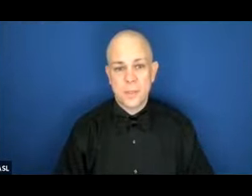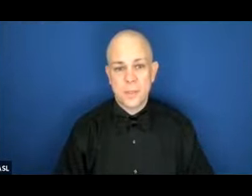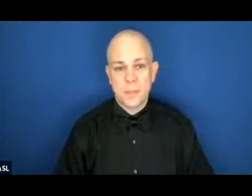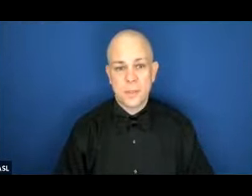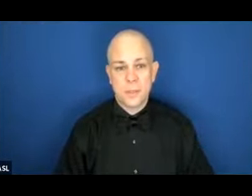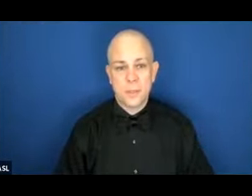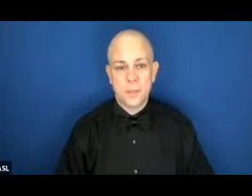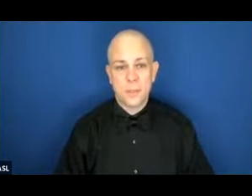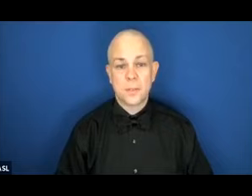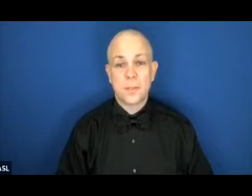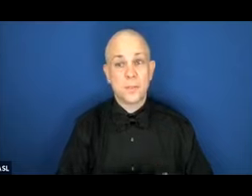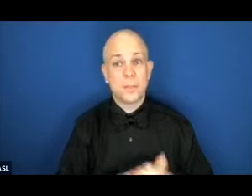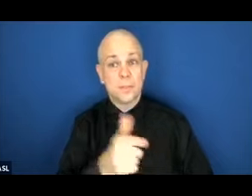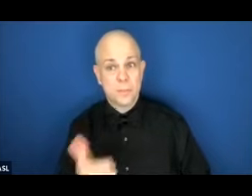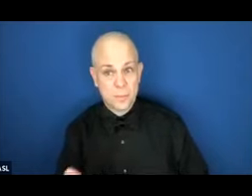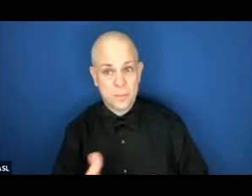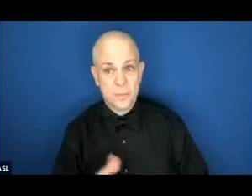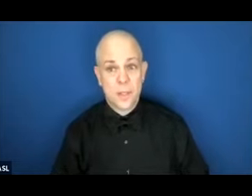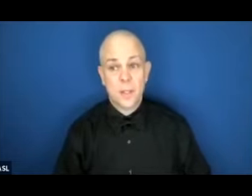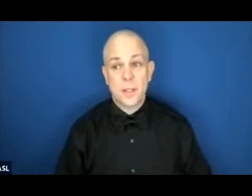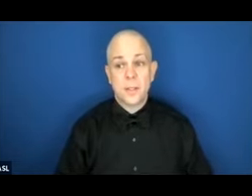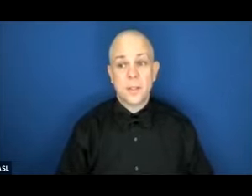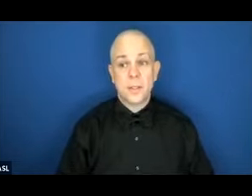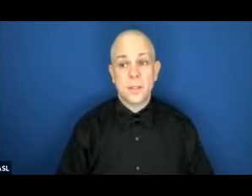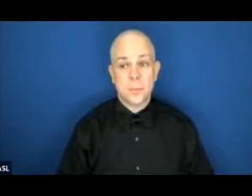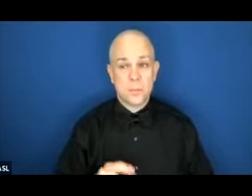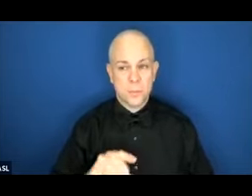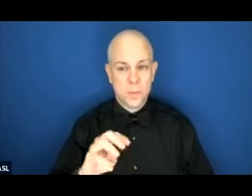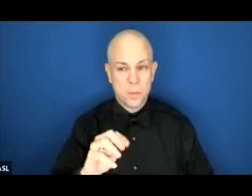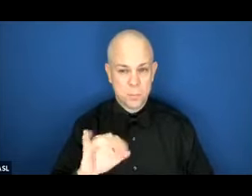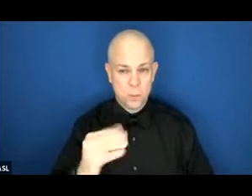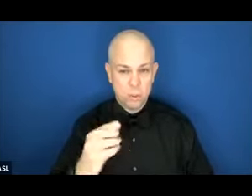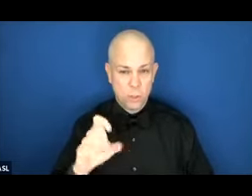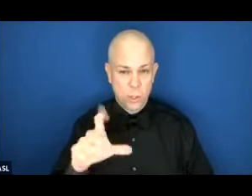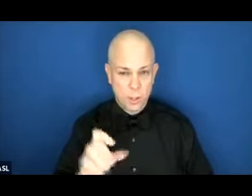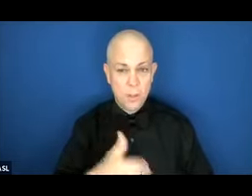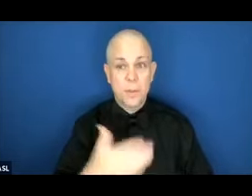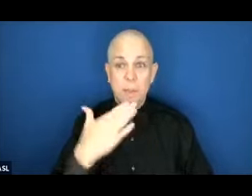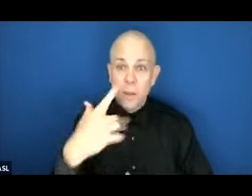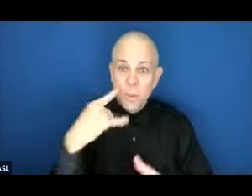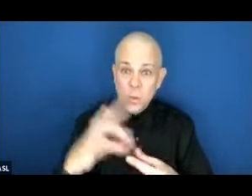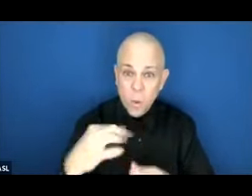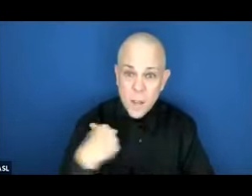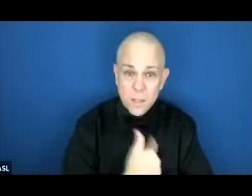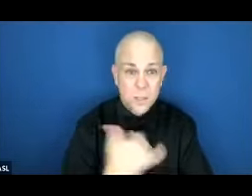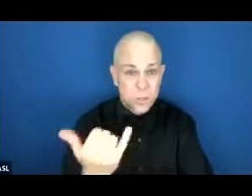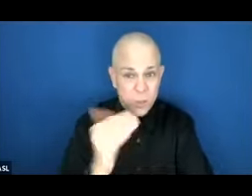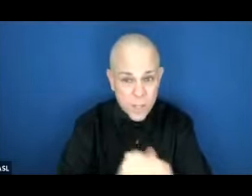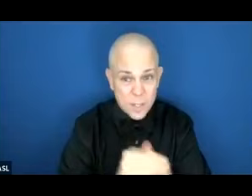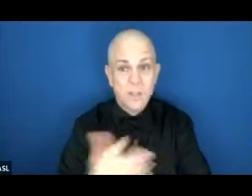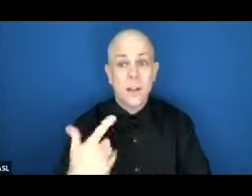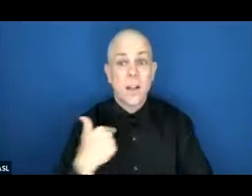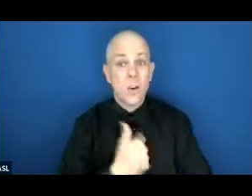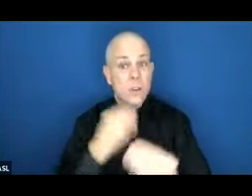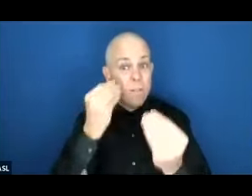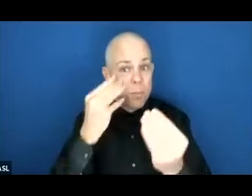all right we'd like to thank you for joining us this evening again you can find all of our updates on incweb and here on social media